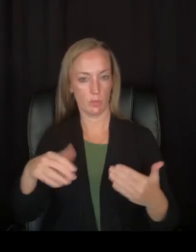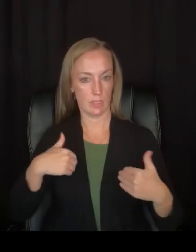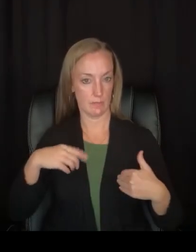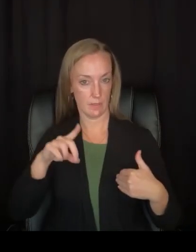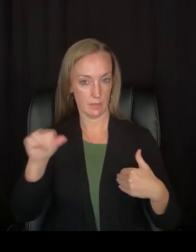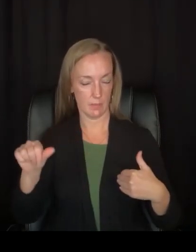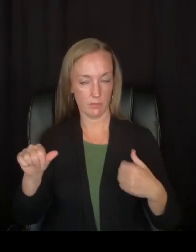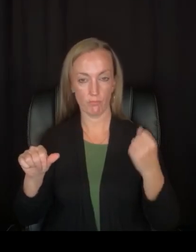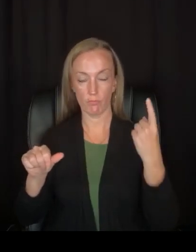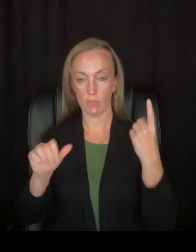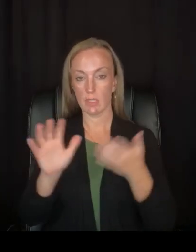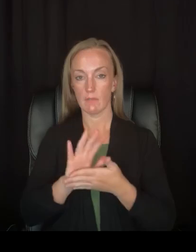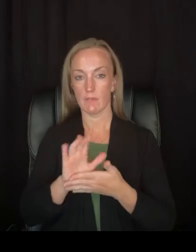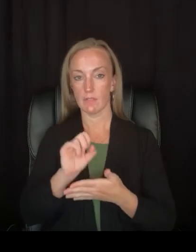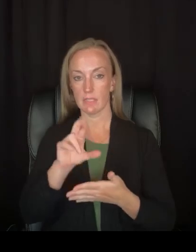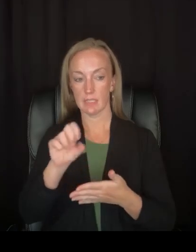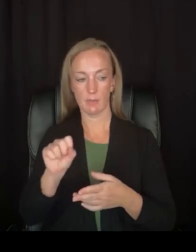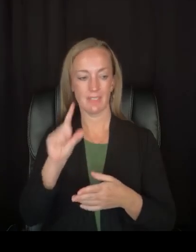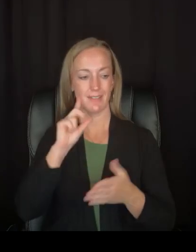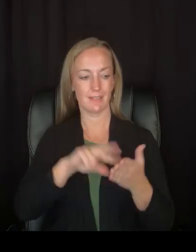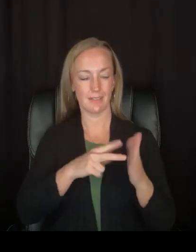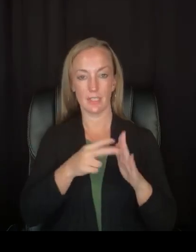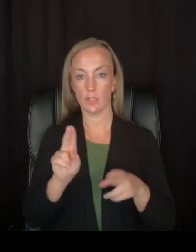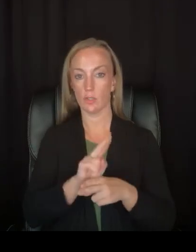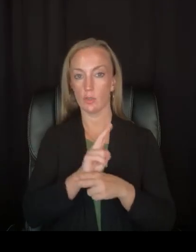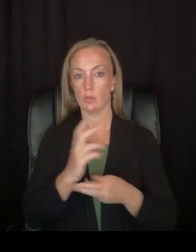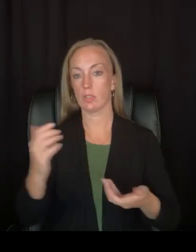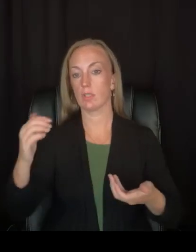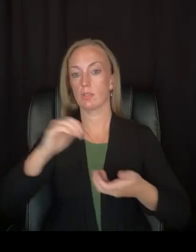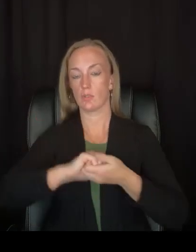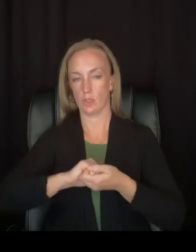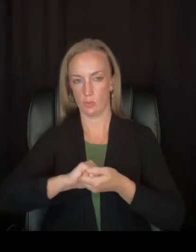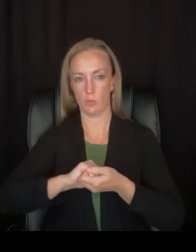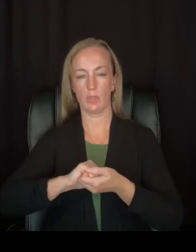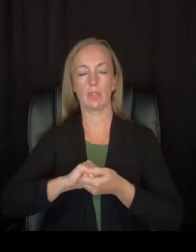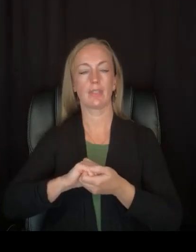The video series is intended to be used in conjunction with the Guidance for